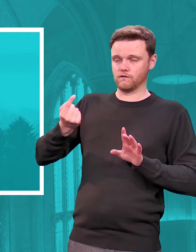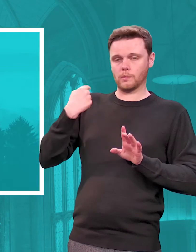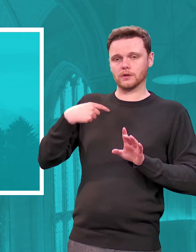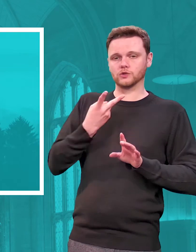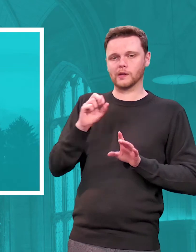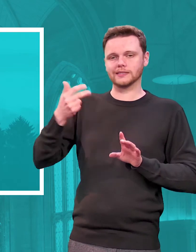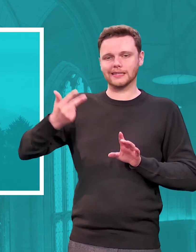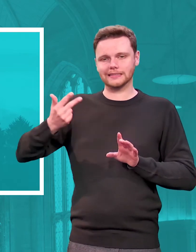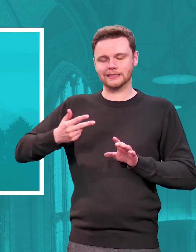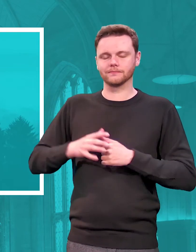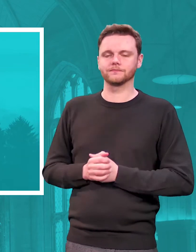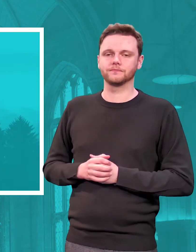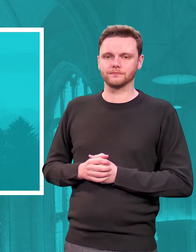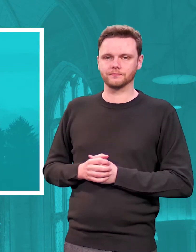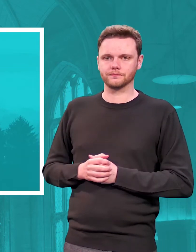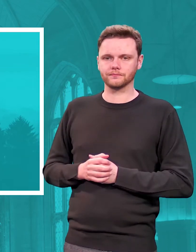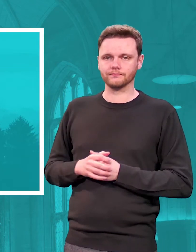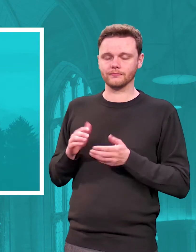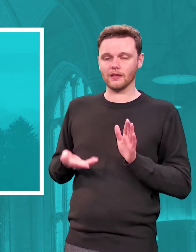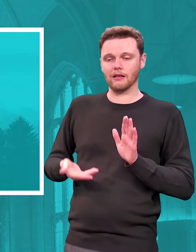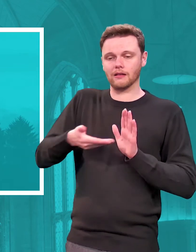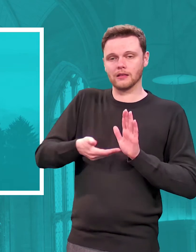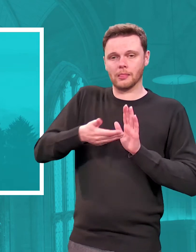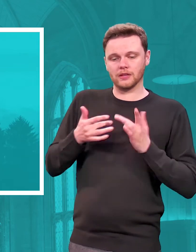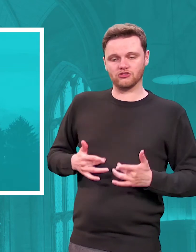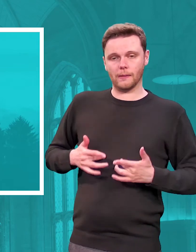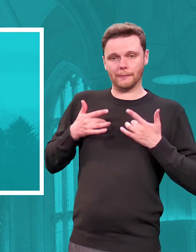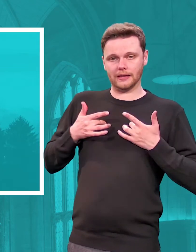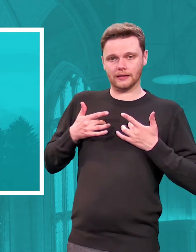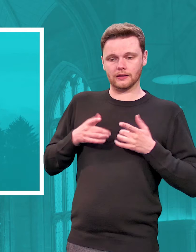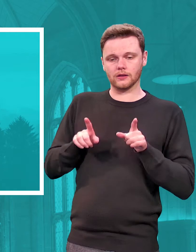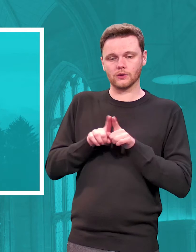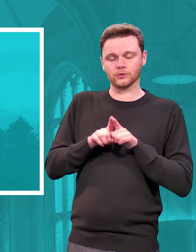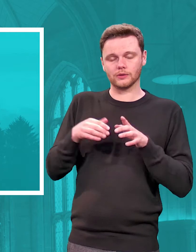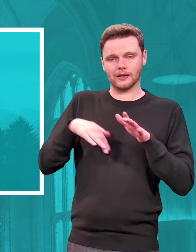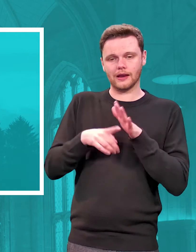The Procurator’s Supplementary opinion is included as Appendix B.